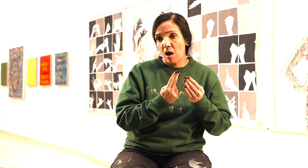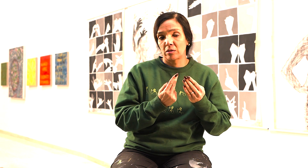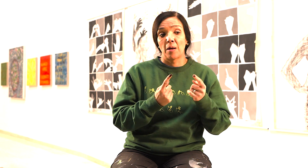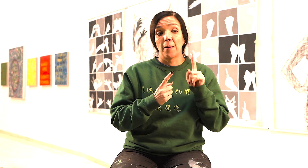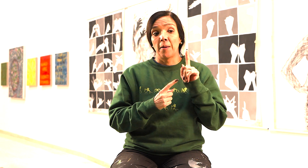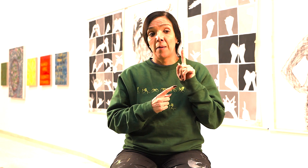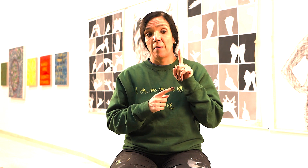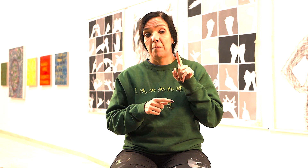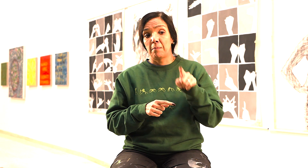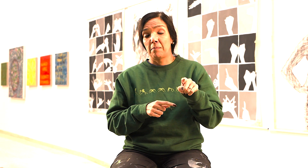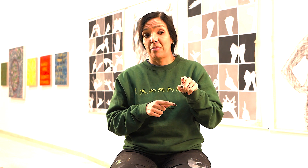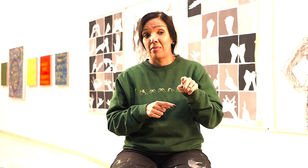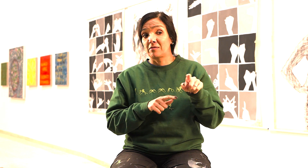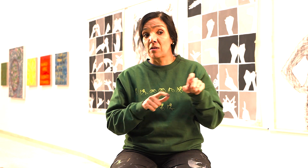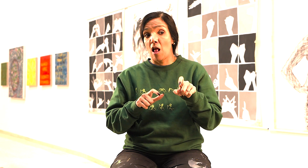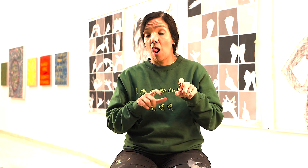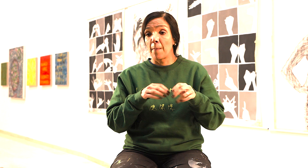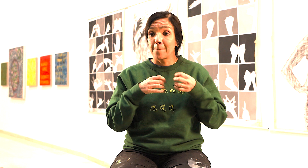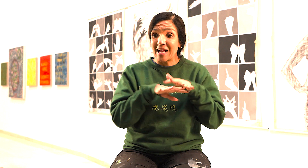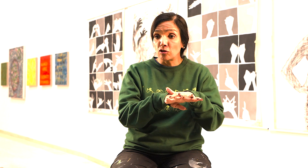so, I studied art, but that was still in